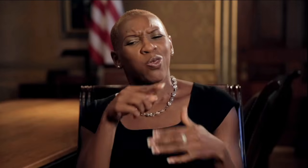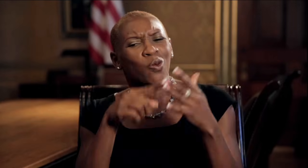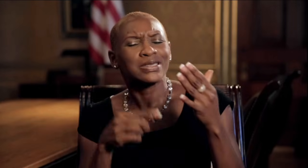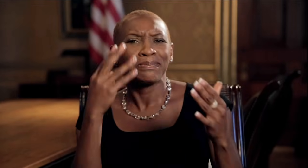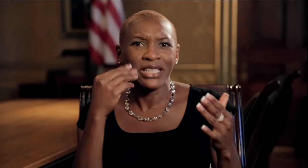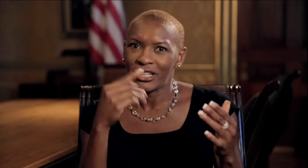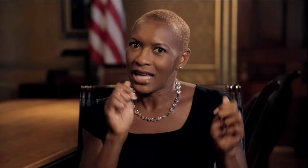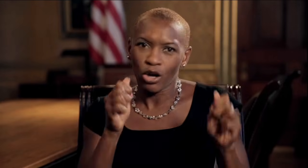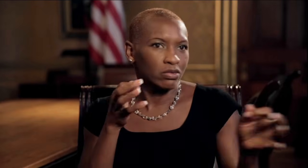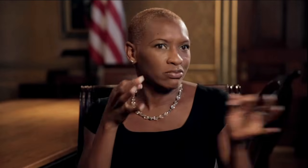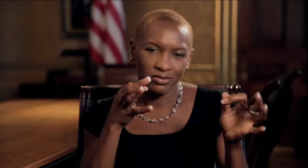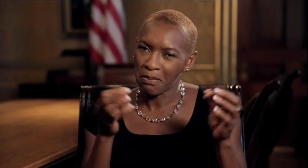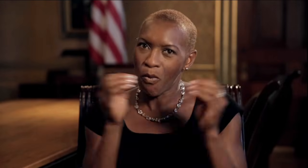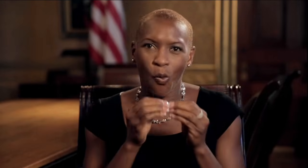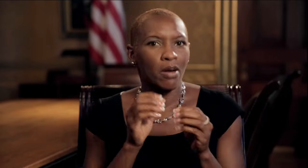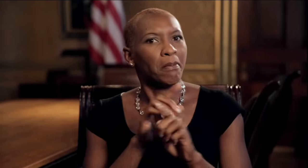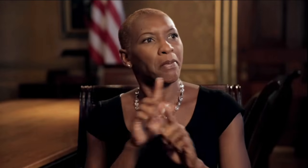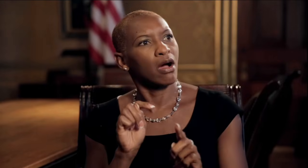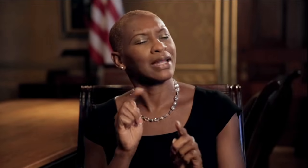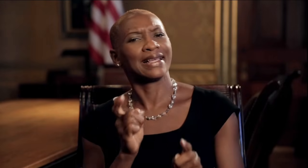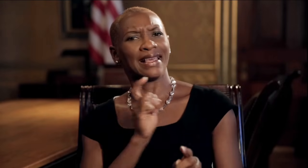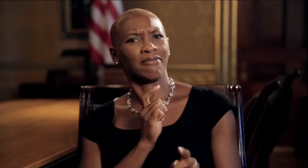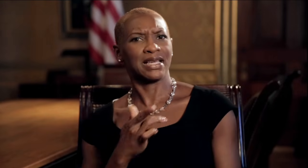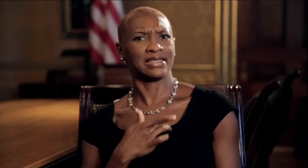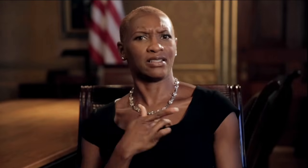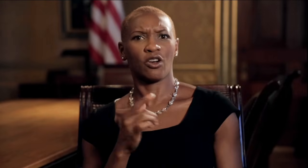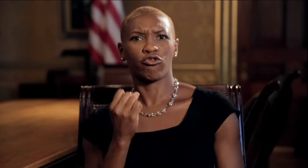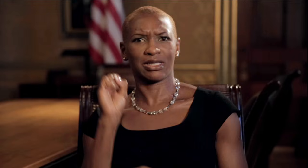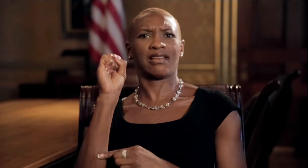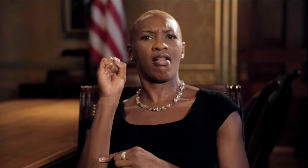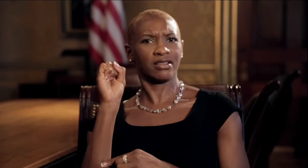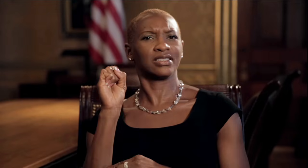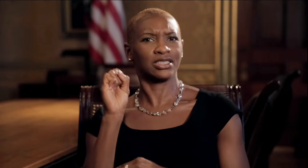I could tell you more about those experiences, but they gave me a sense of resilience,